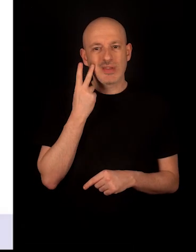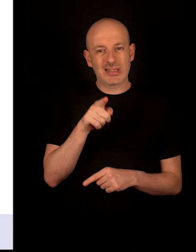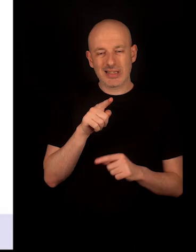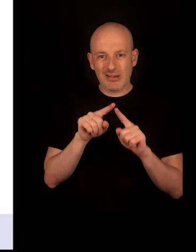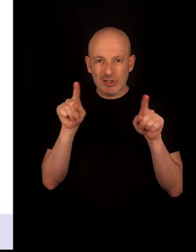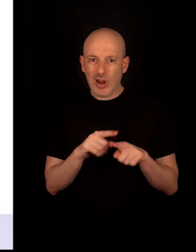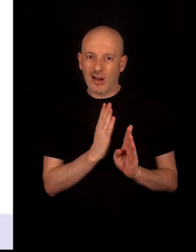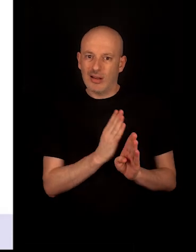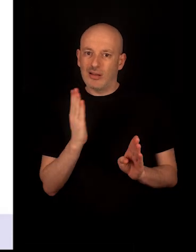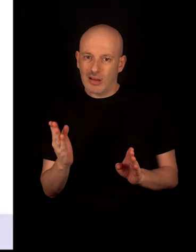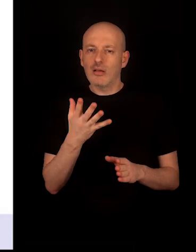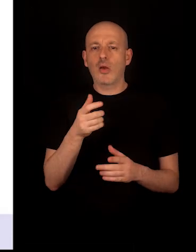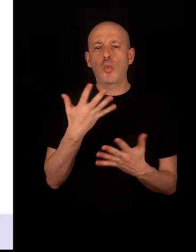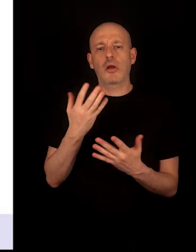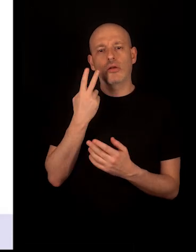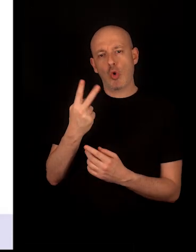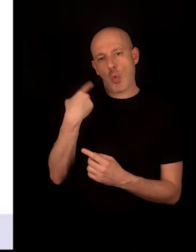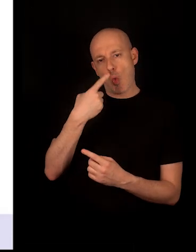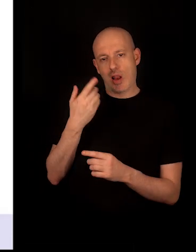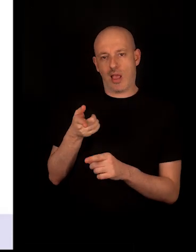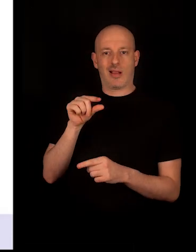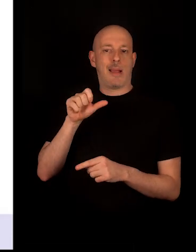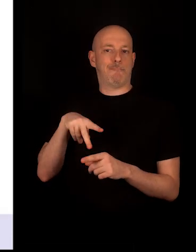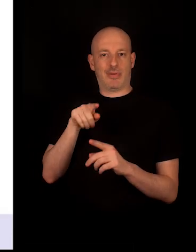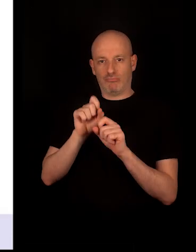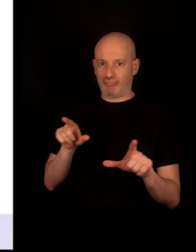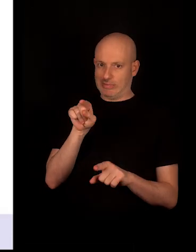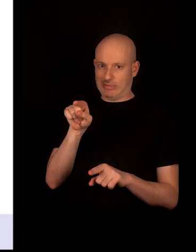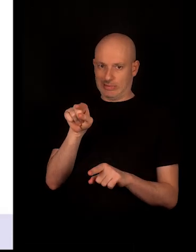And here on the right side of the slide, you can see what it will look like in GAP.